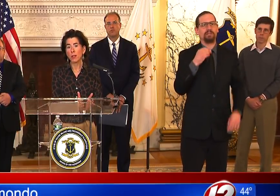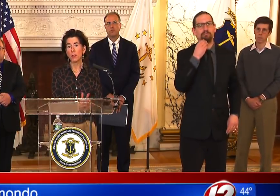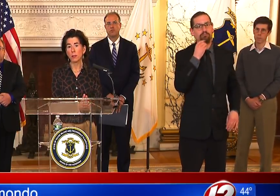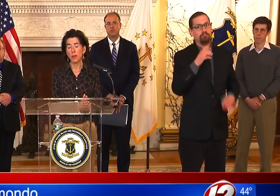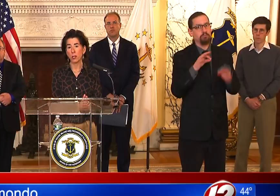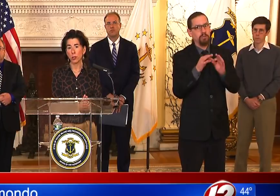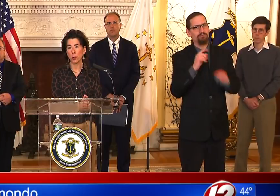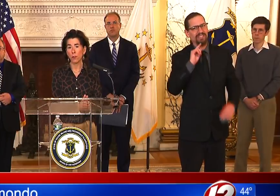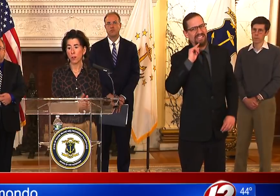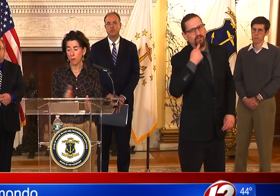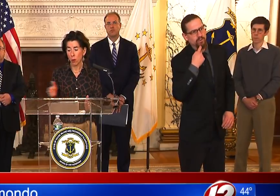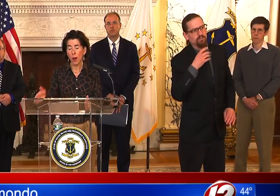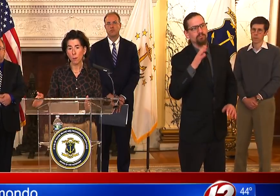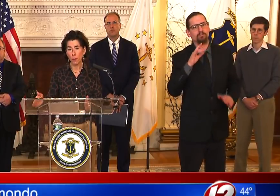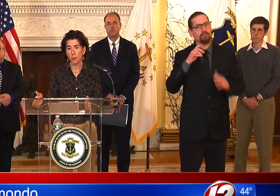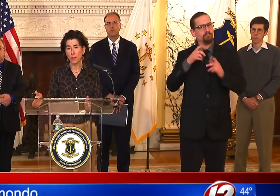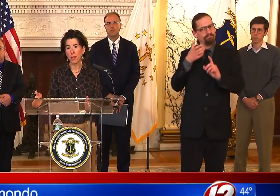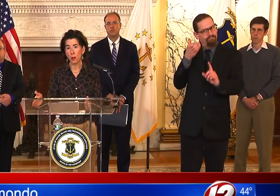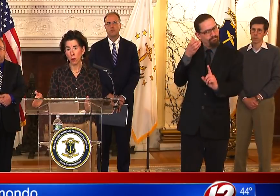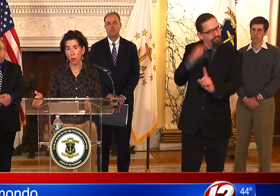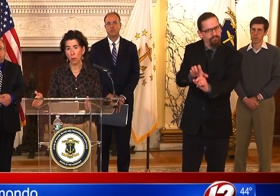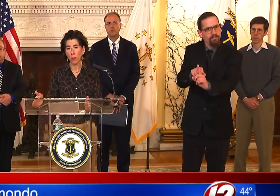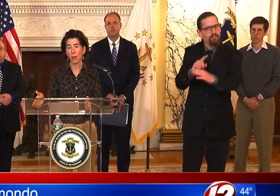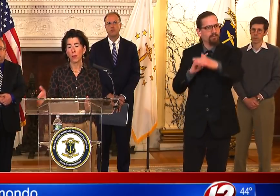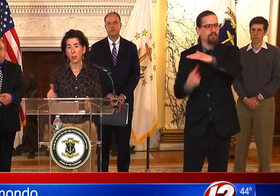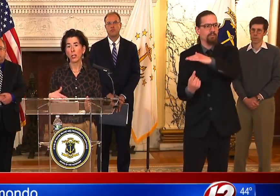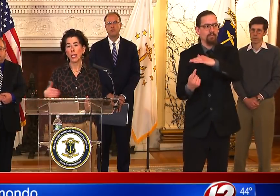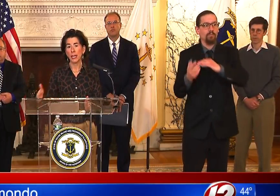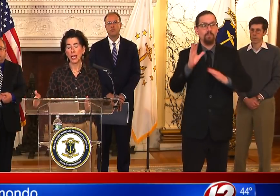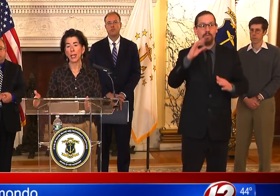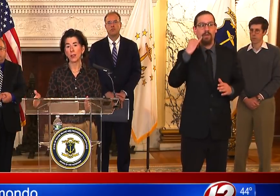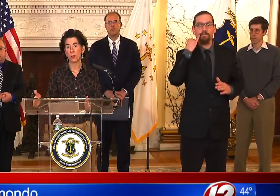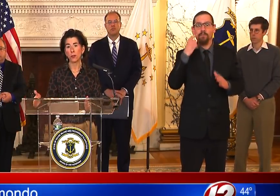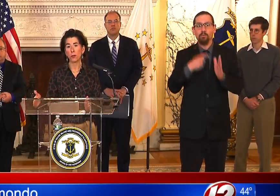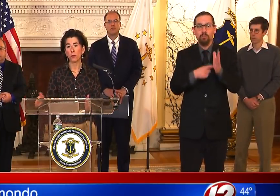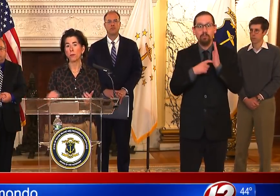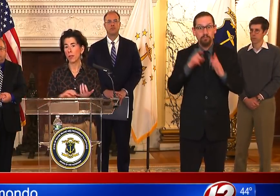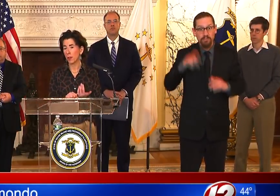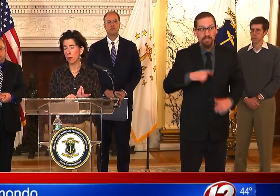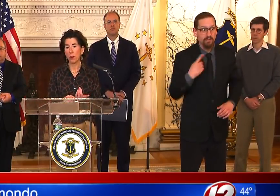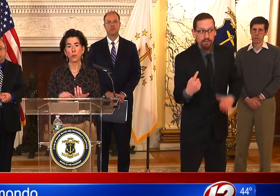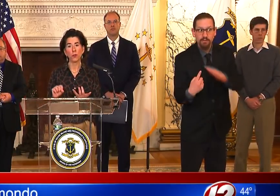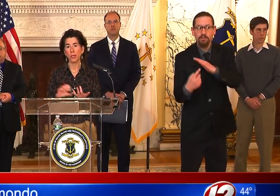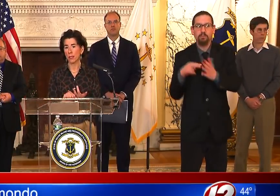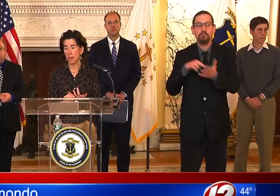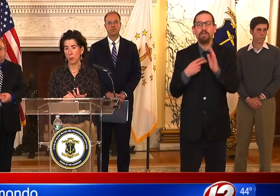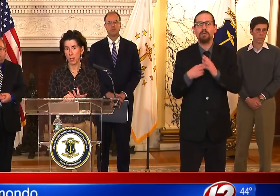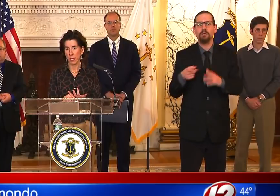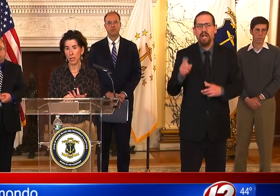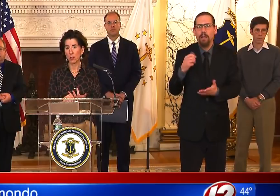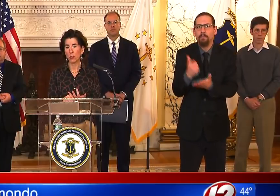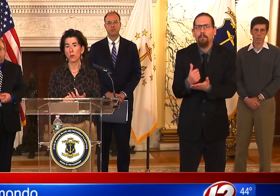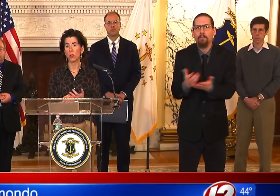THAT QUARANTINE BECAUSE WE HAVE TO GET MORE SERIOUS ABOUT ENFORCING THE QUARANTINE. A BIG PIECE OF THAT IS IF YOU